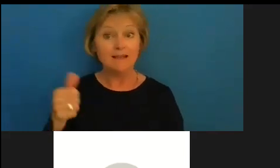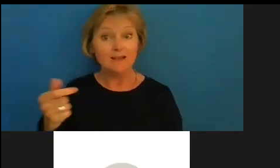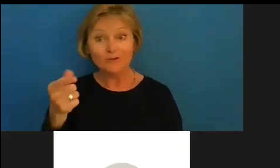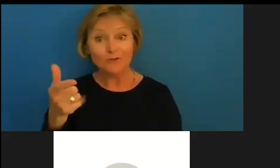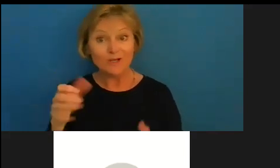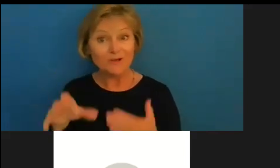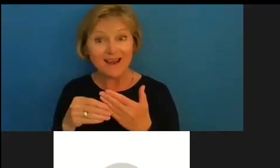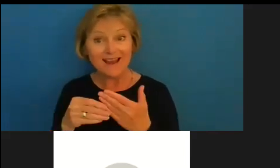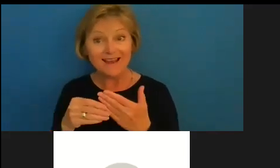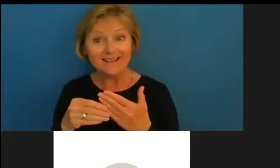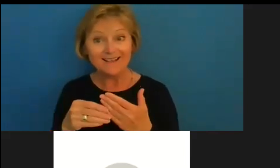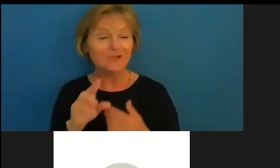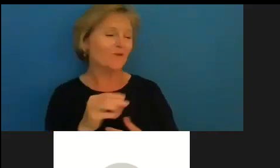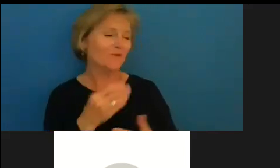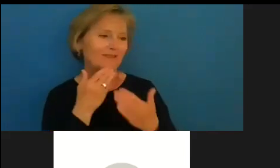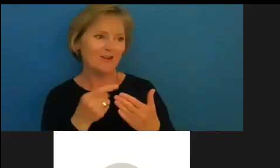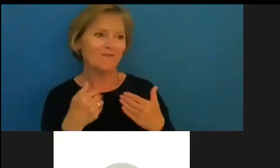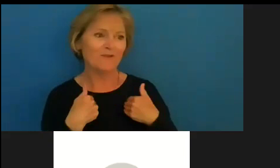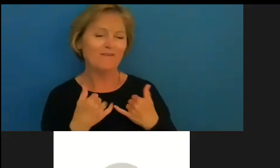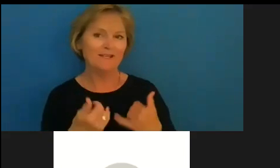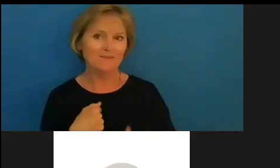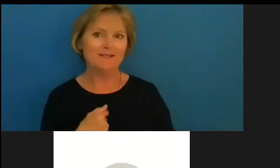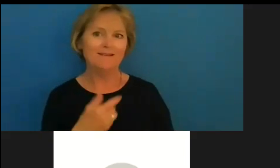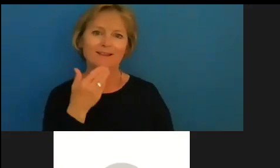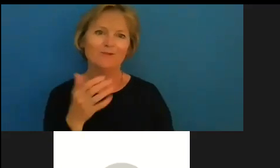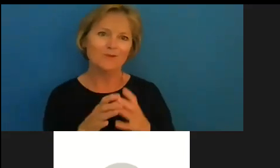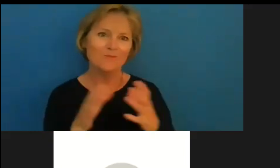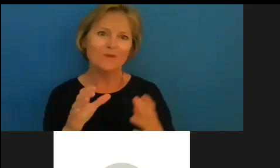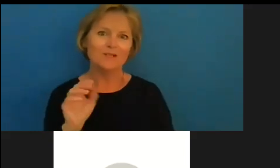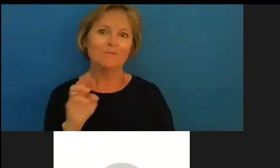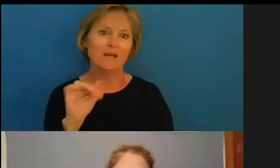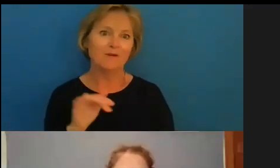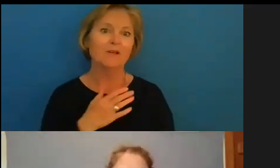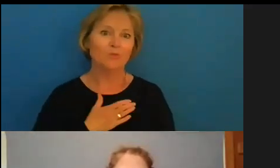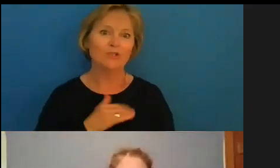No. Thank you for having me. Thank you, Mary. Appreciate it.